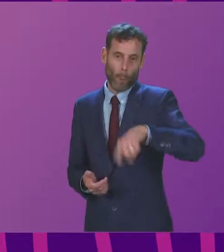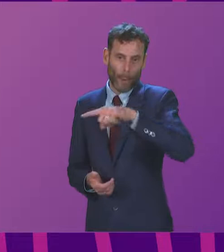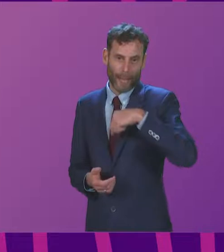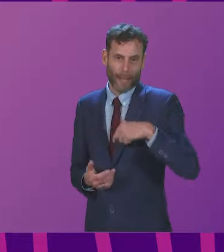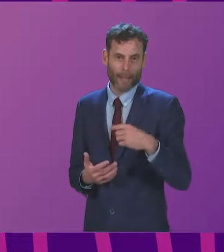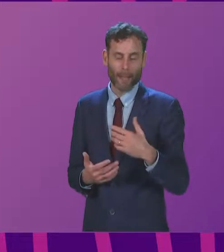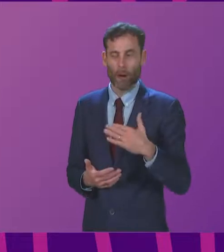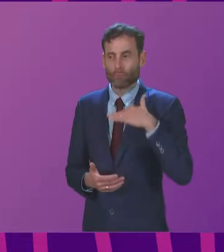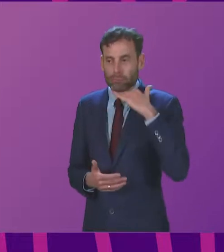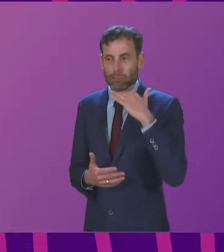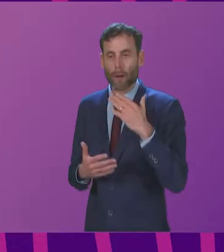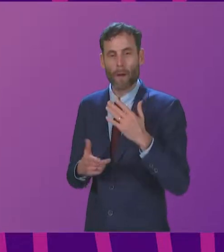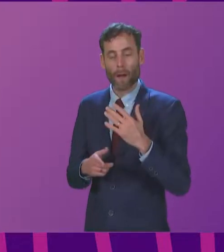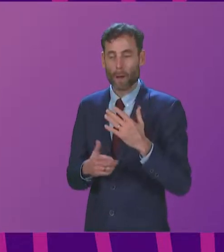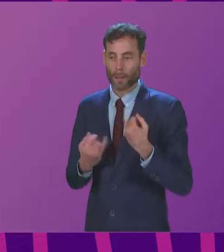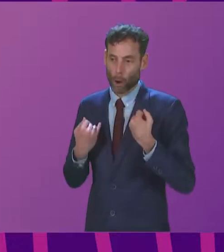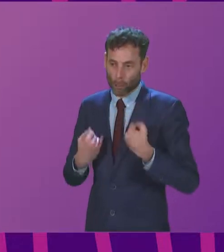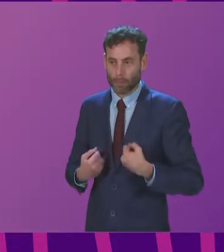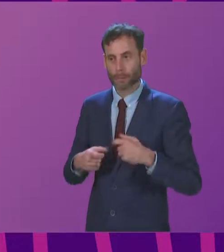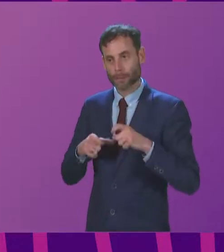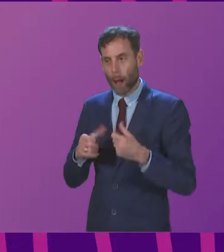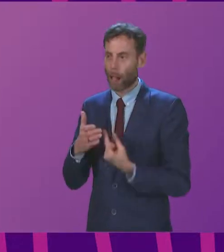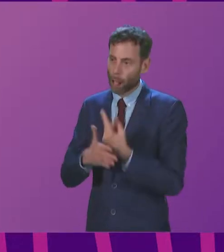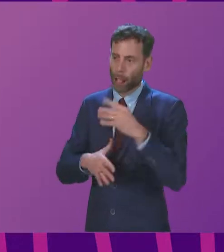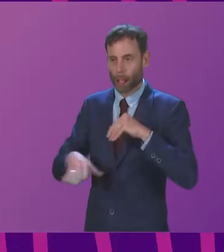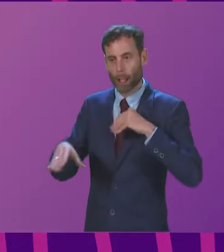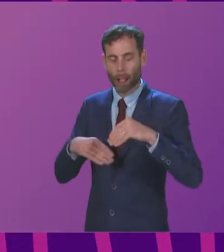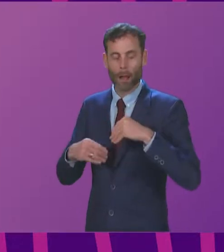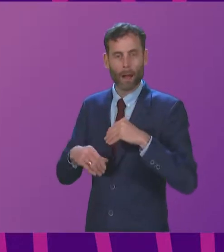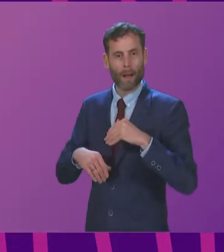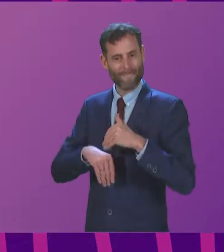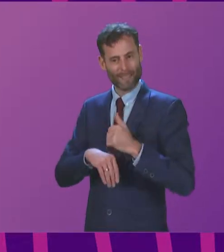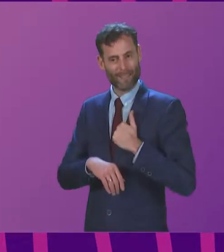are all sick and tired of the virus and the impact that, although less than in previous months,